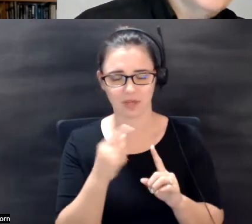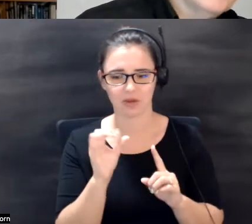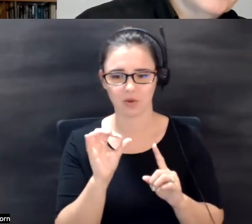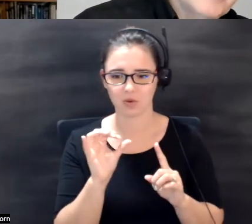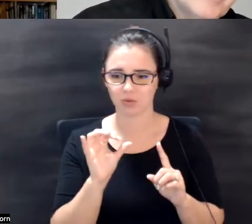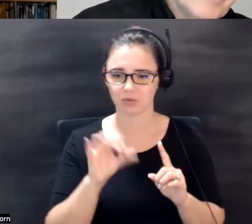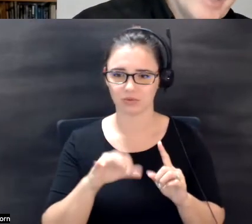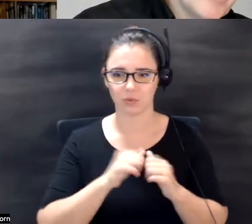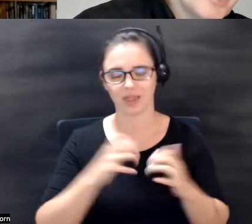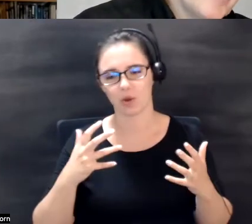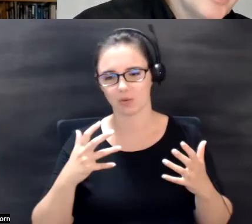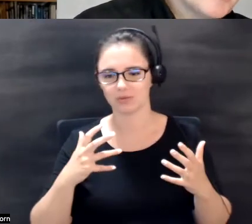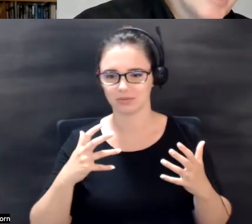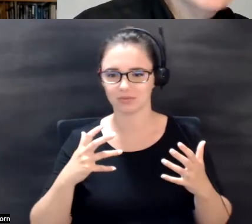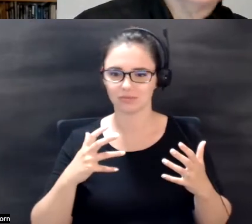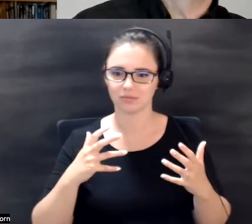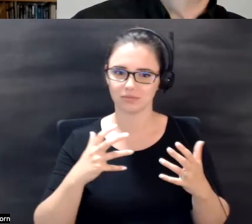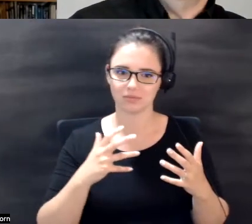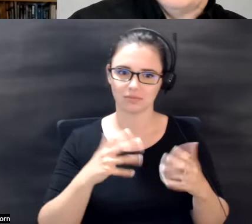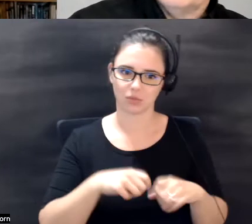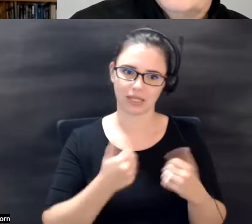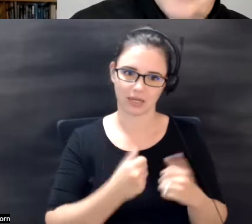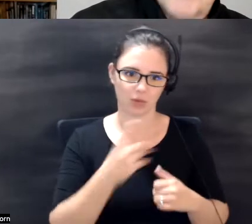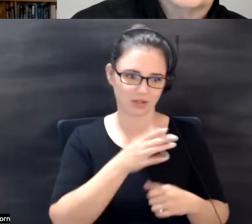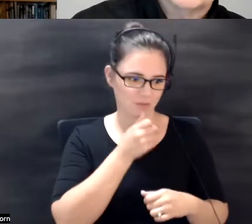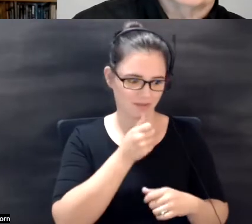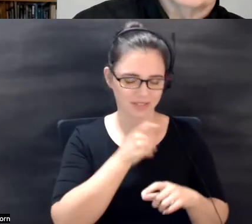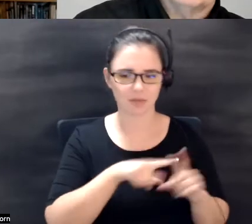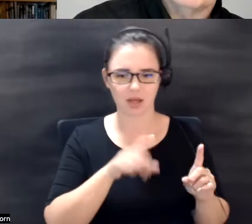without, you know, violating anybody's privacy. But how did the person or the